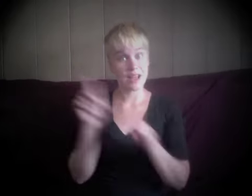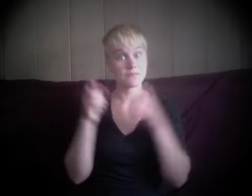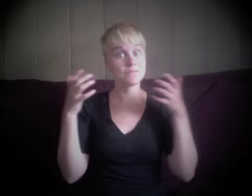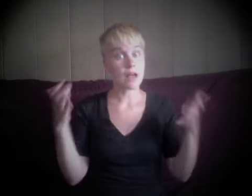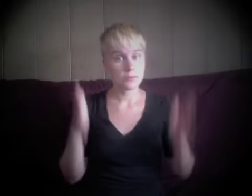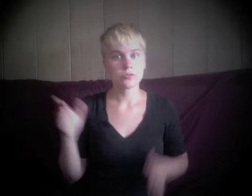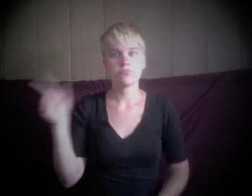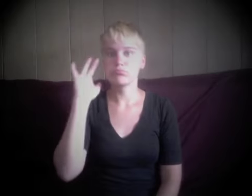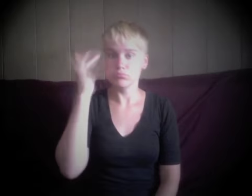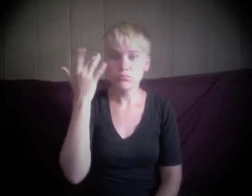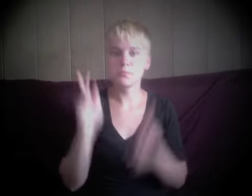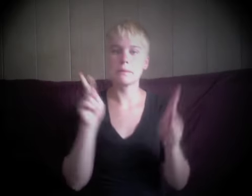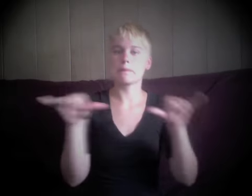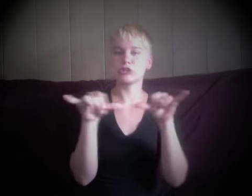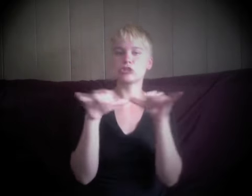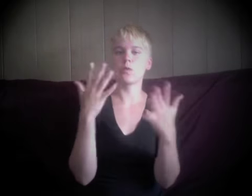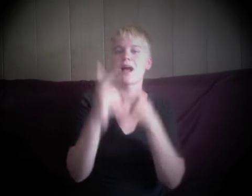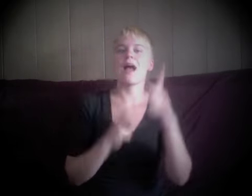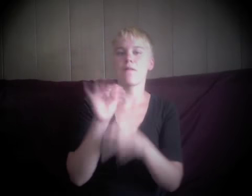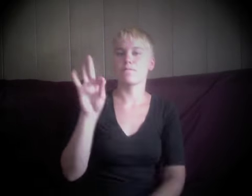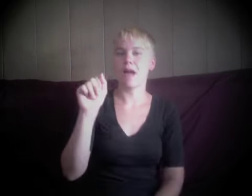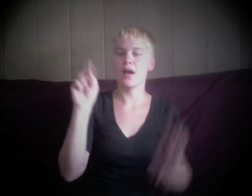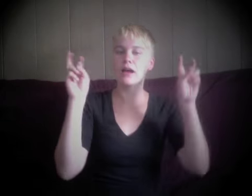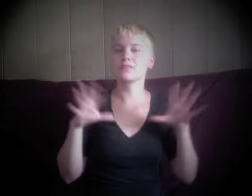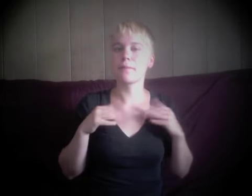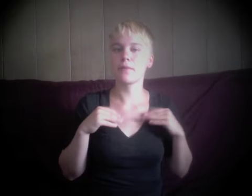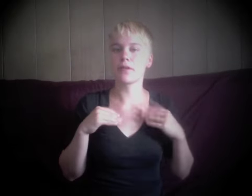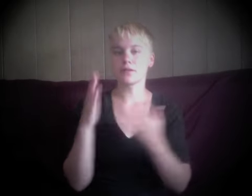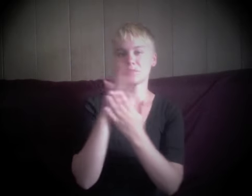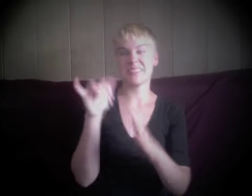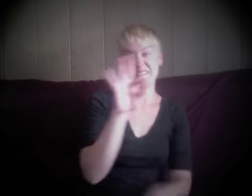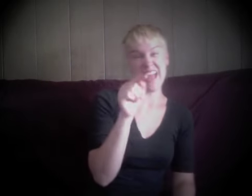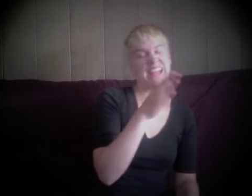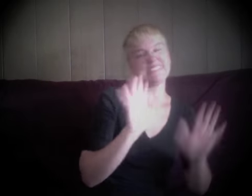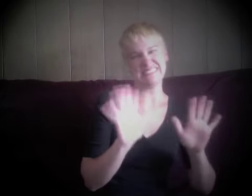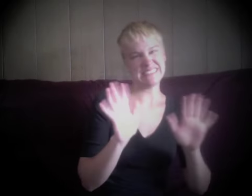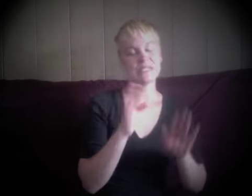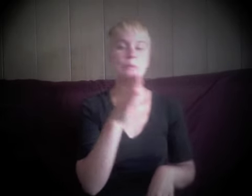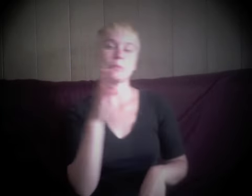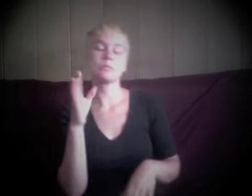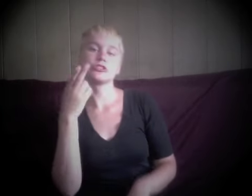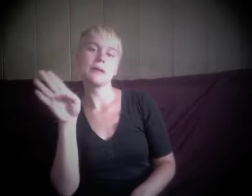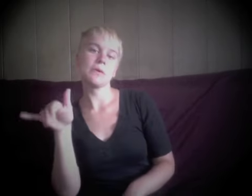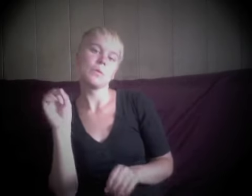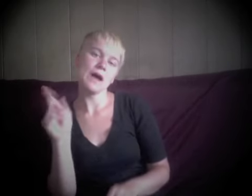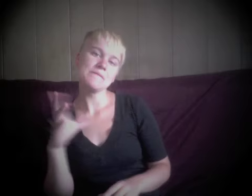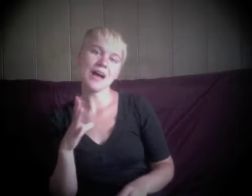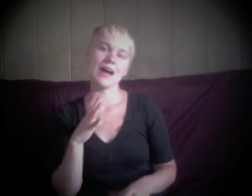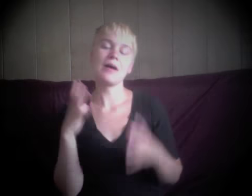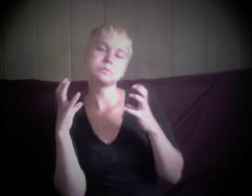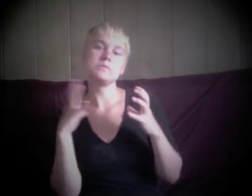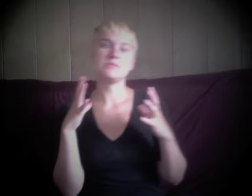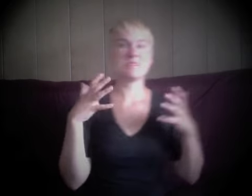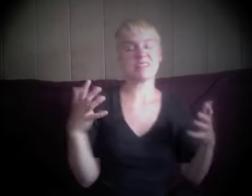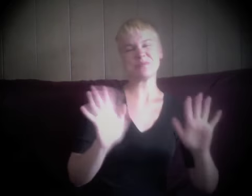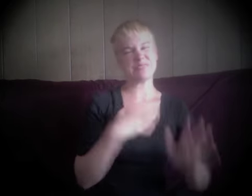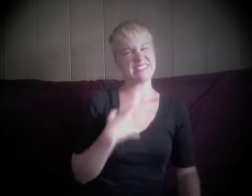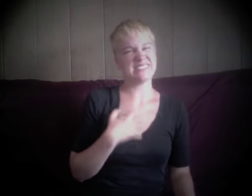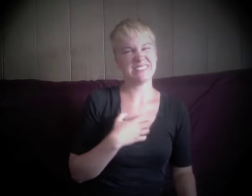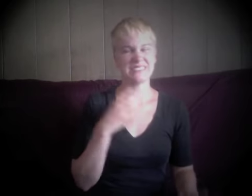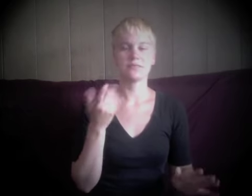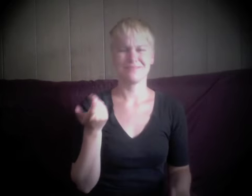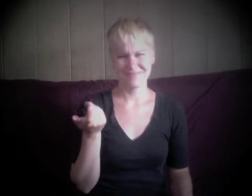As a fat person, I really hate that everyone has to "quantify" what's okay and what isn't.